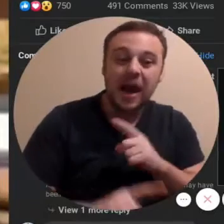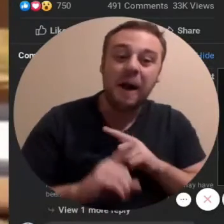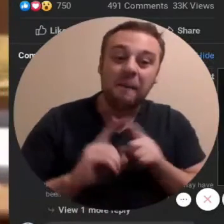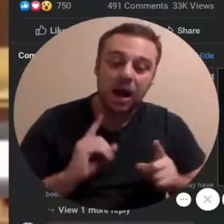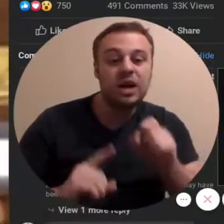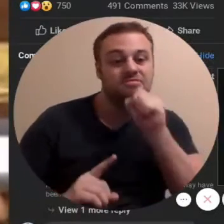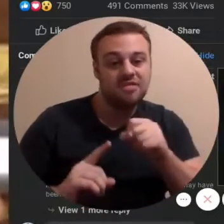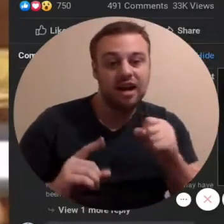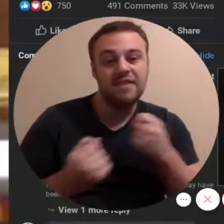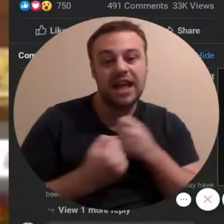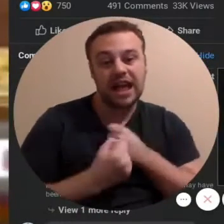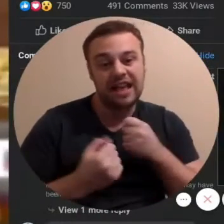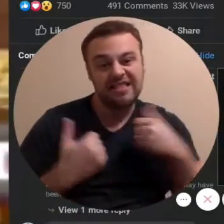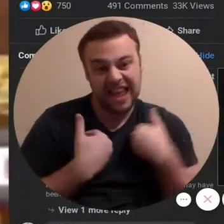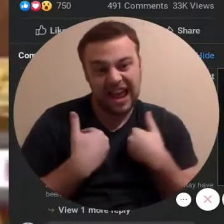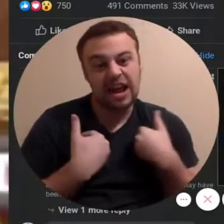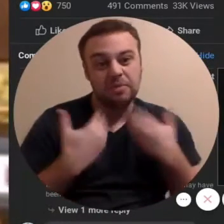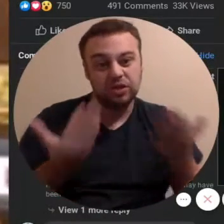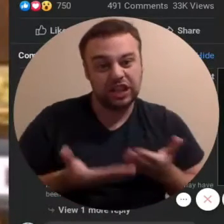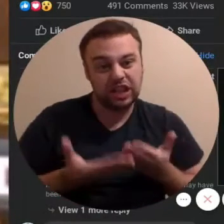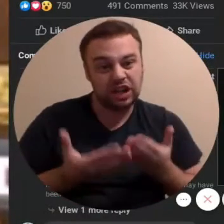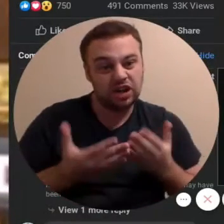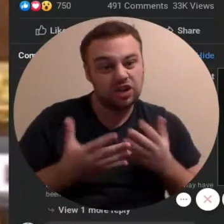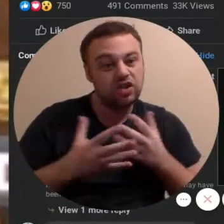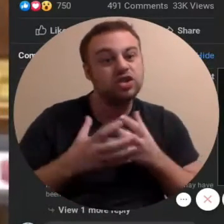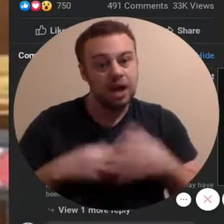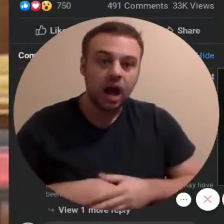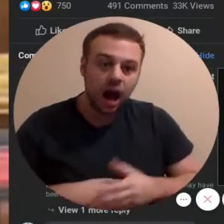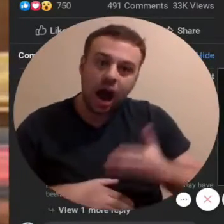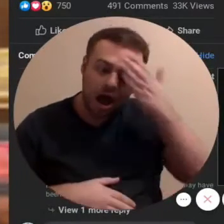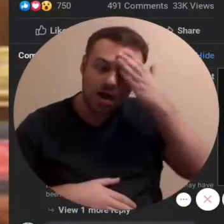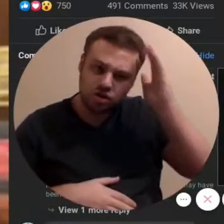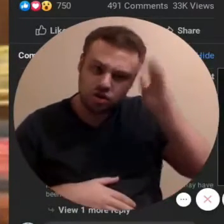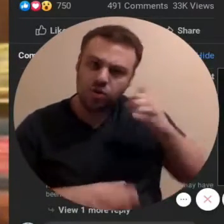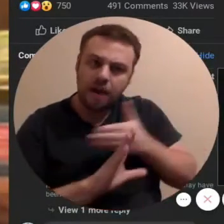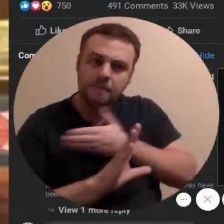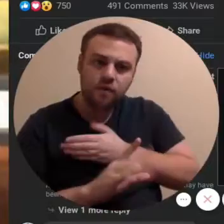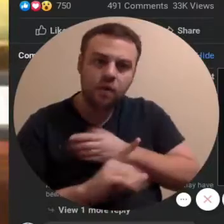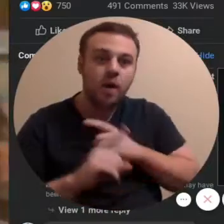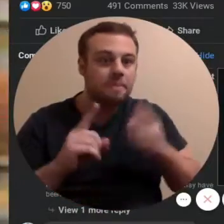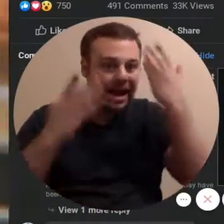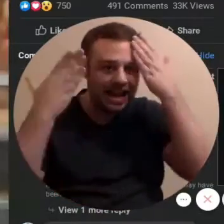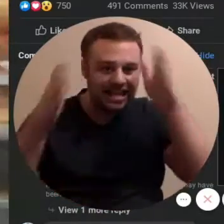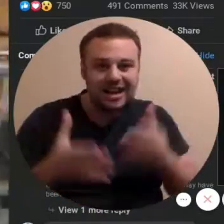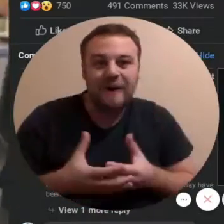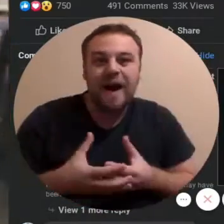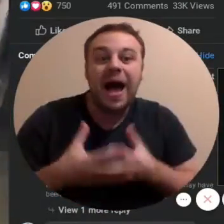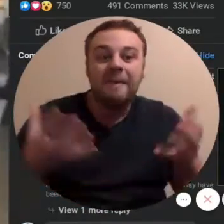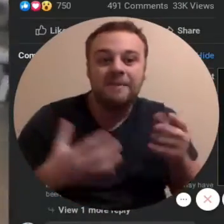So cool to see- I knew they loved the animals, I never knew how much. Erica: How much. So, is this what they've put you to work doing?